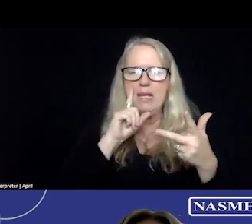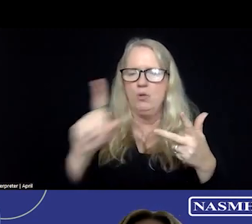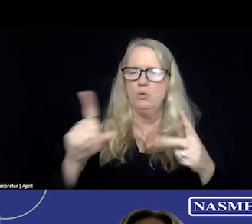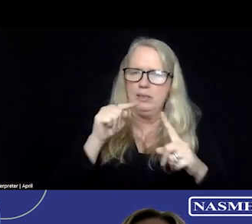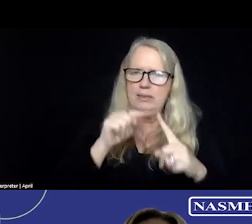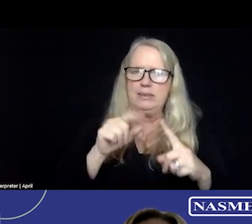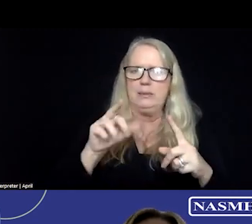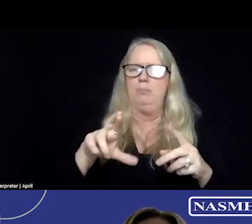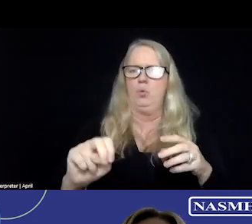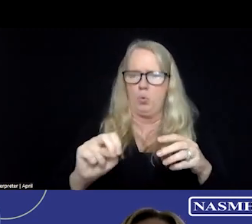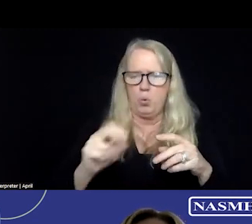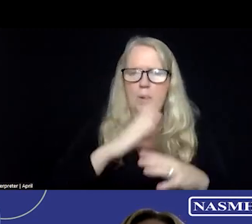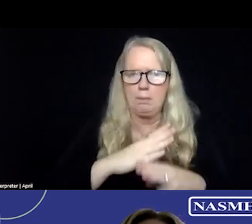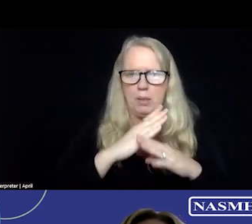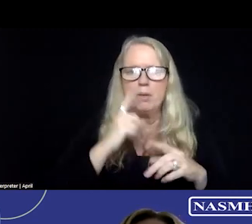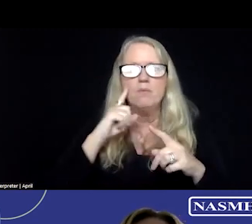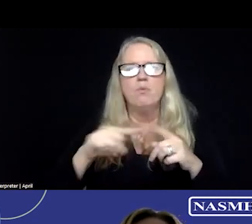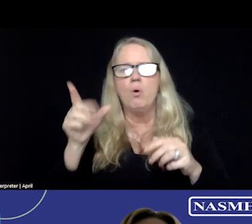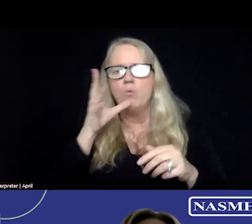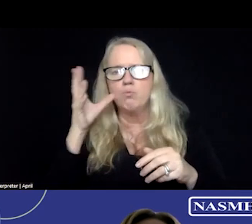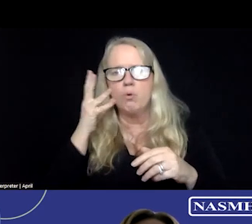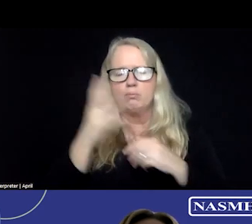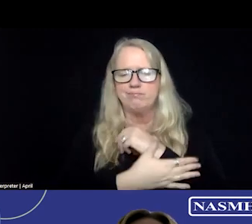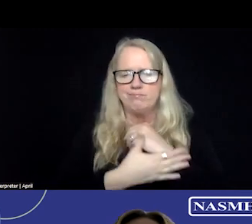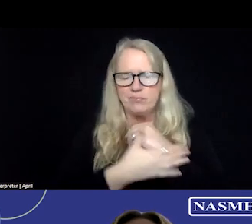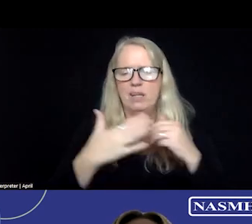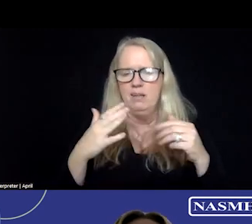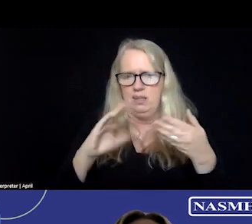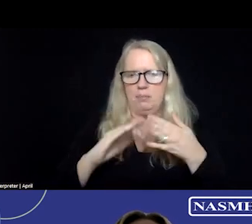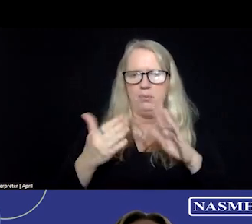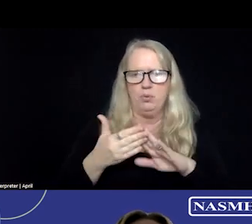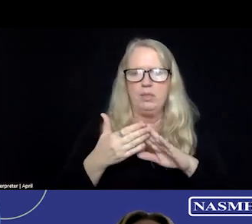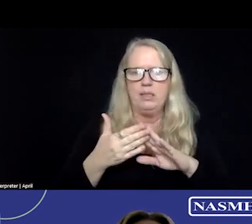IN RURAL AREAS.